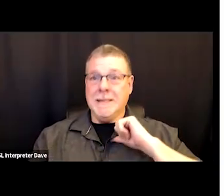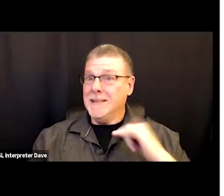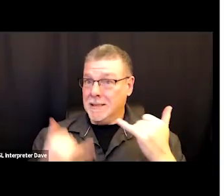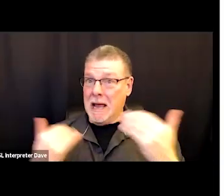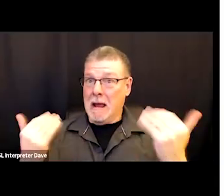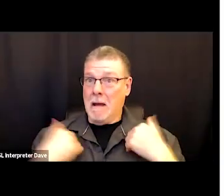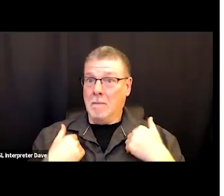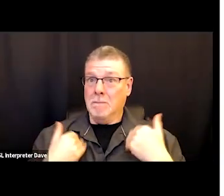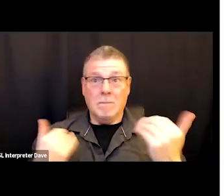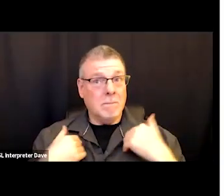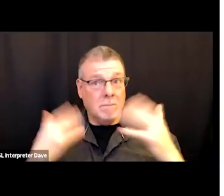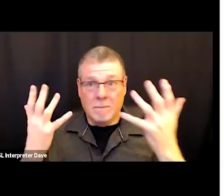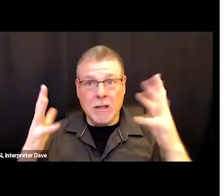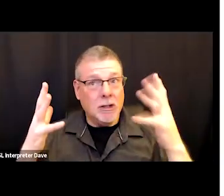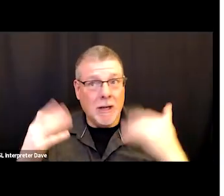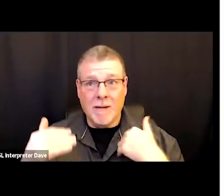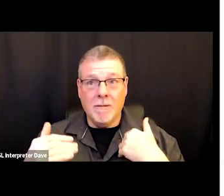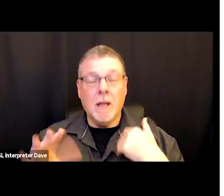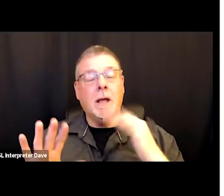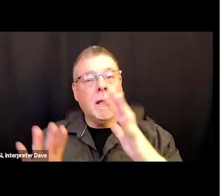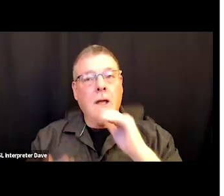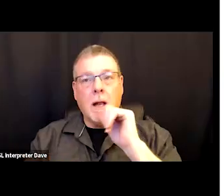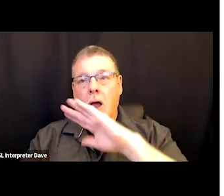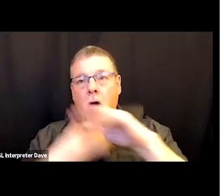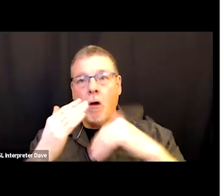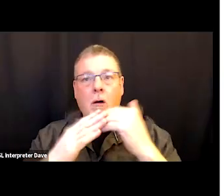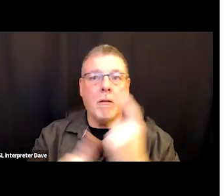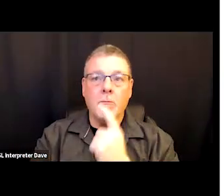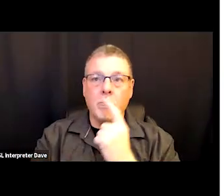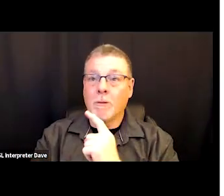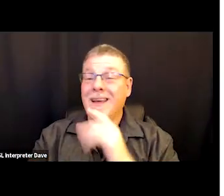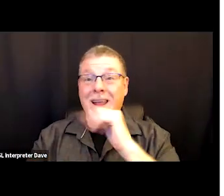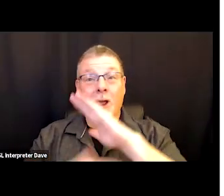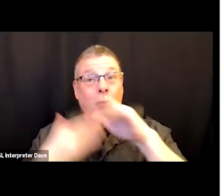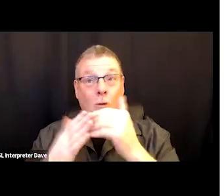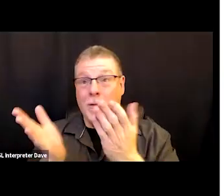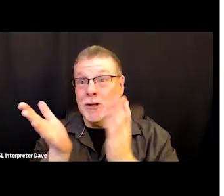They're not all practical, they're not all cheap, but they are available.